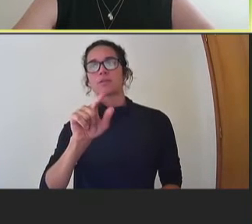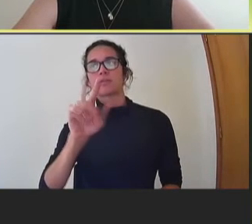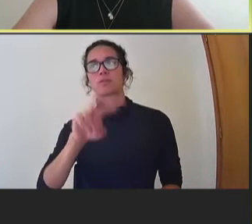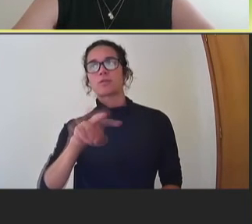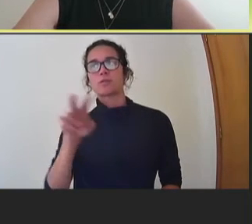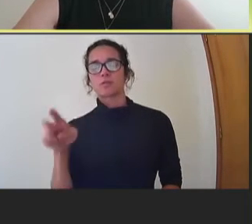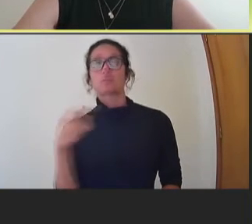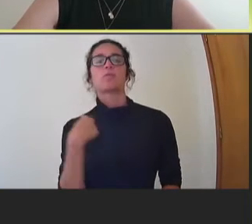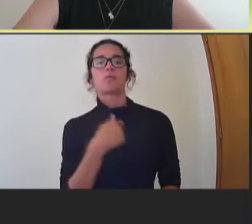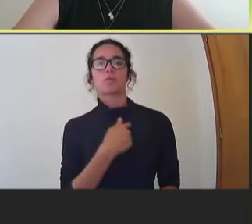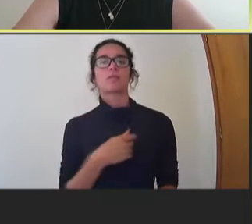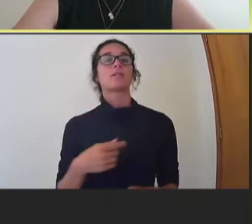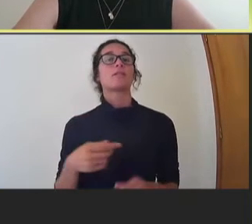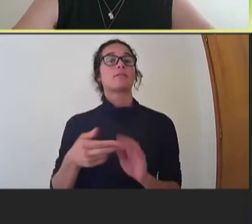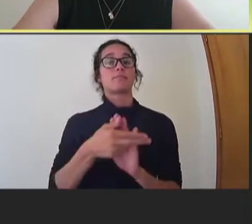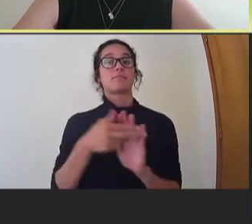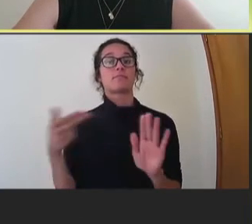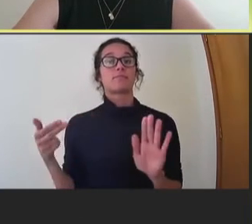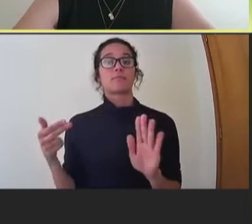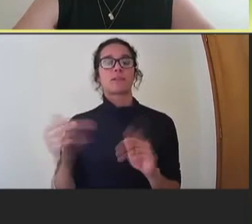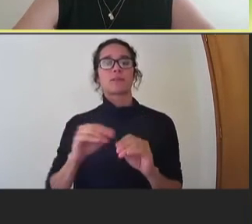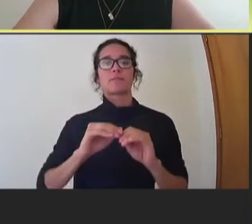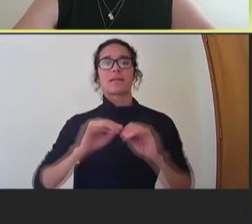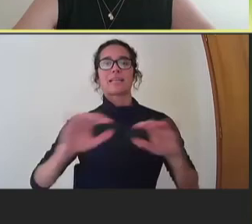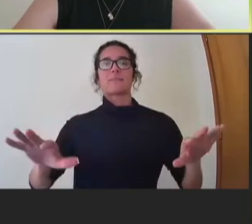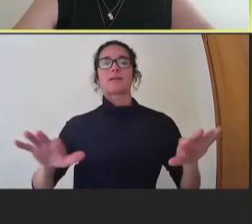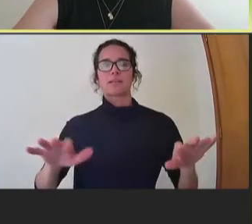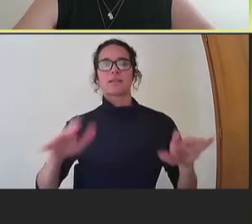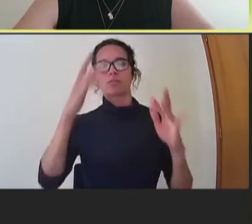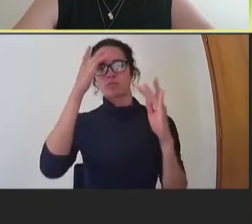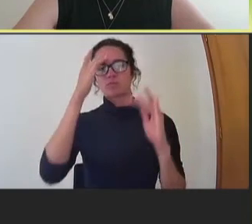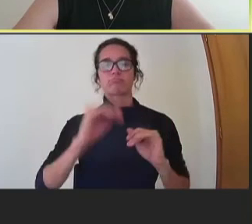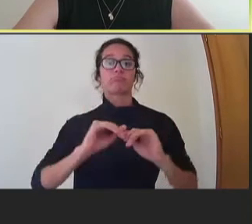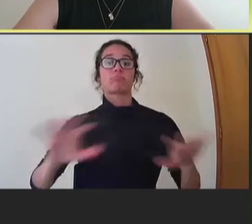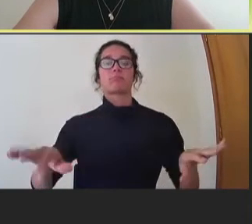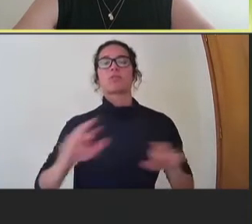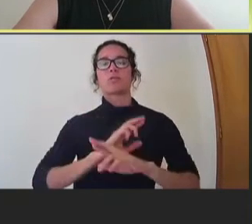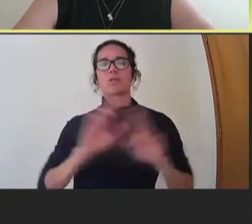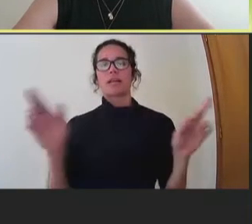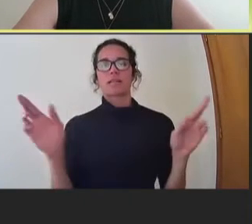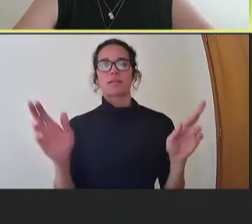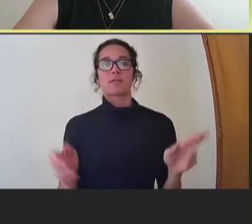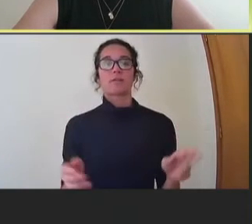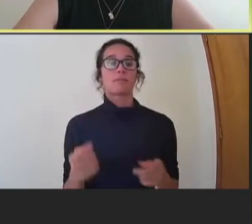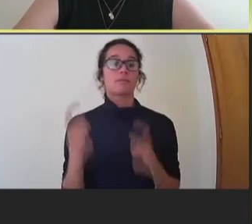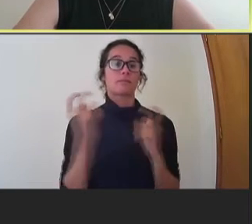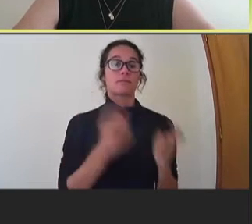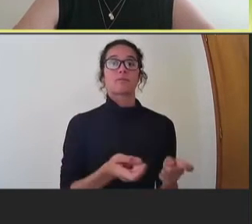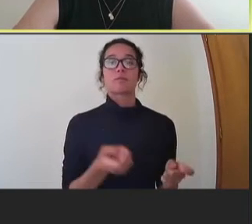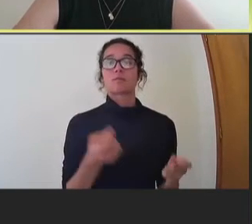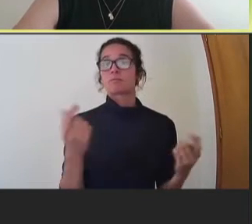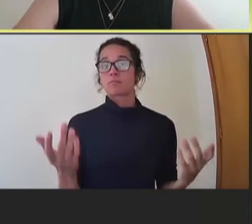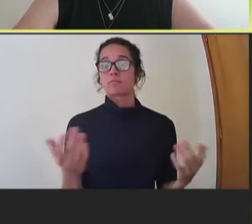We have been awarded seven contracts to date by BARDA. The first and foremost was